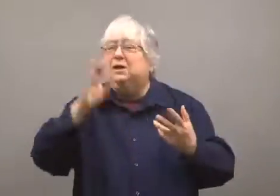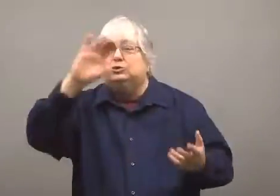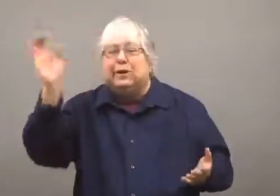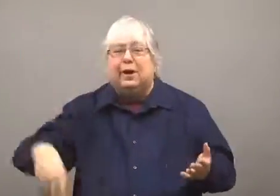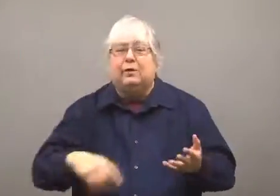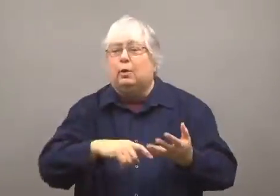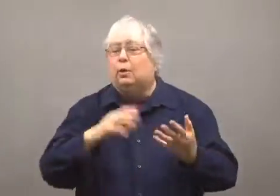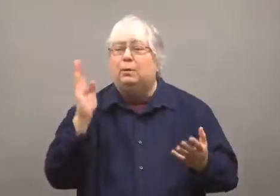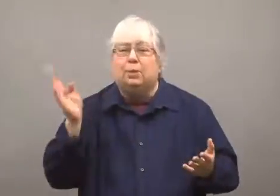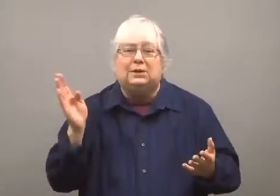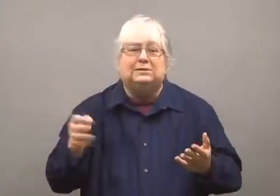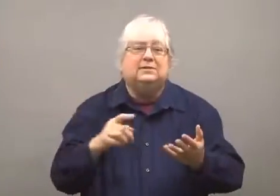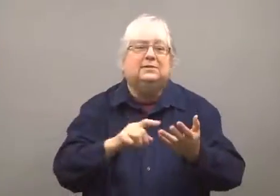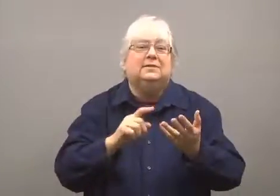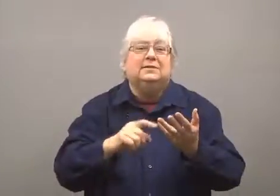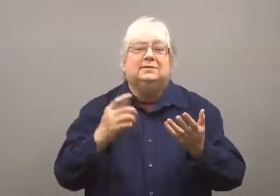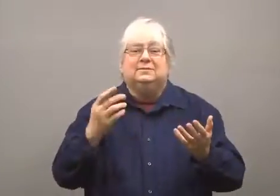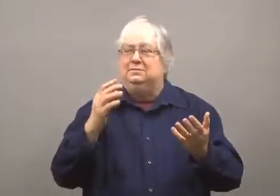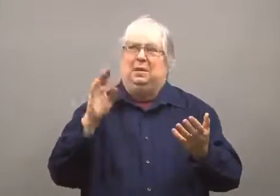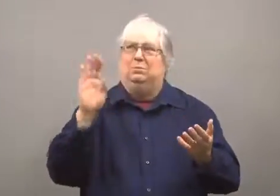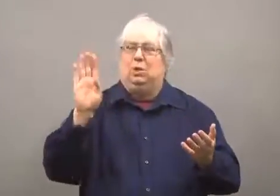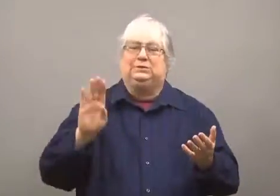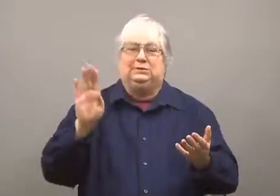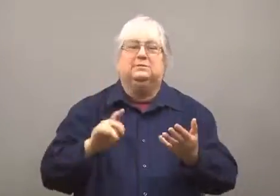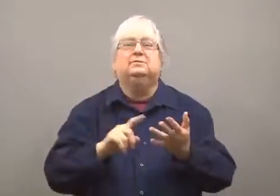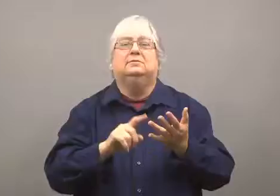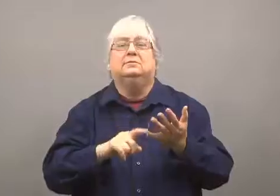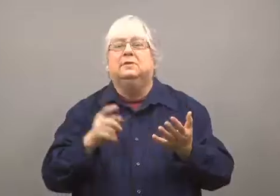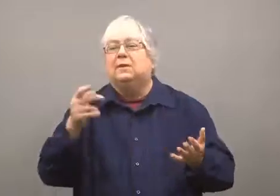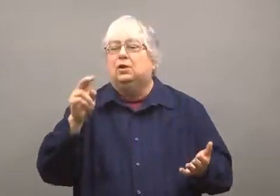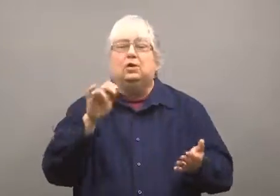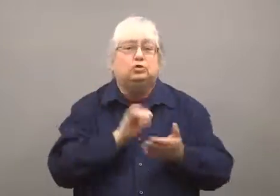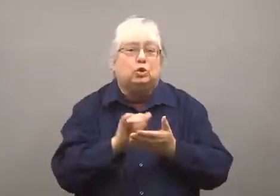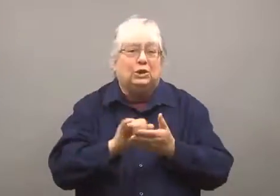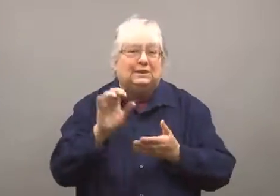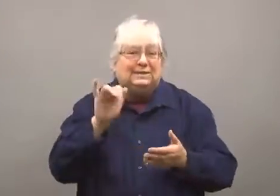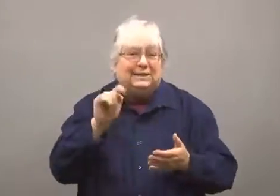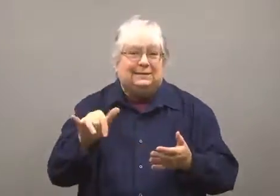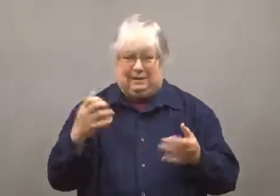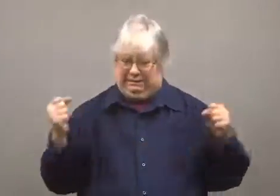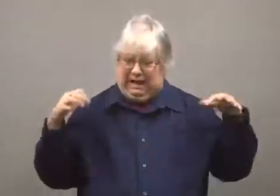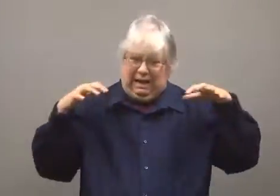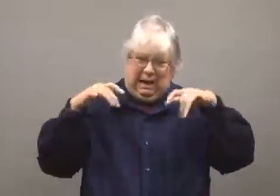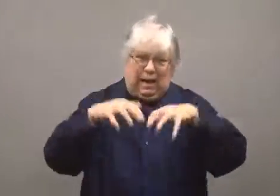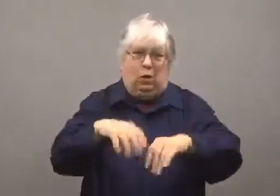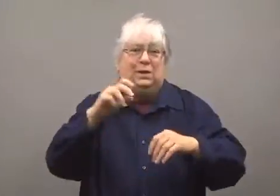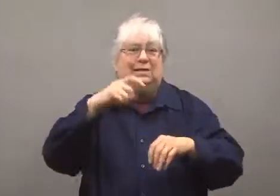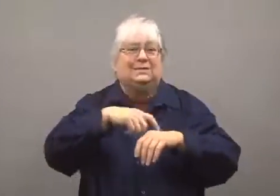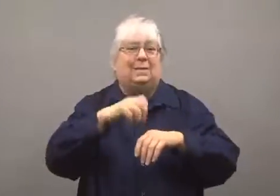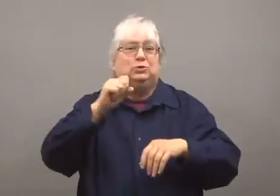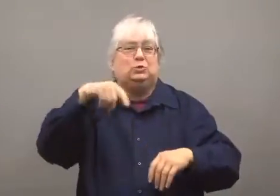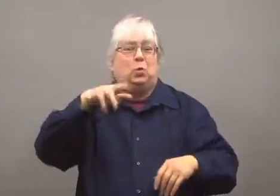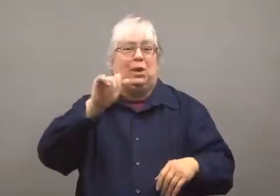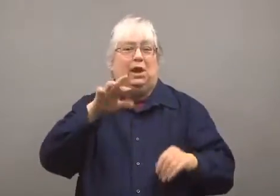There were protests in Chicago and Boston.